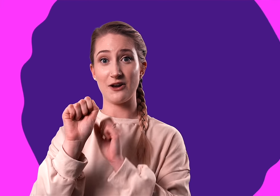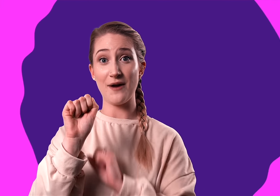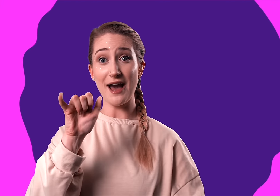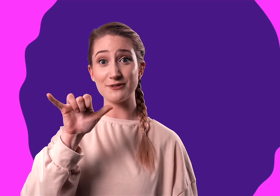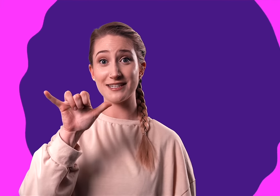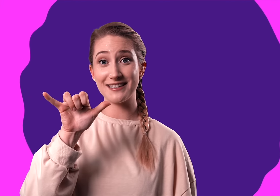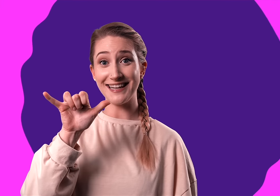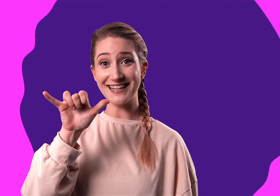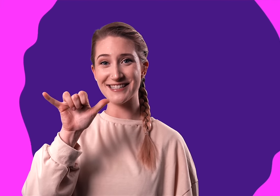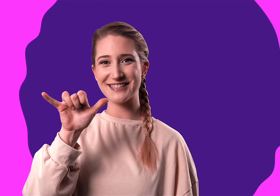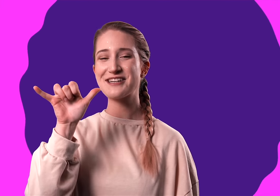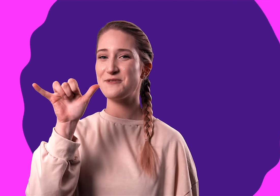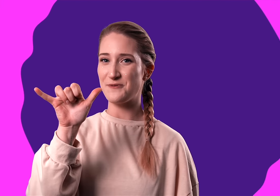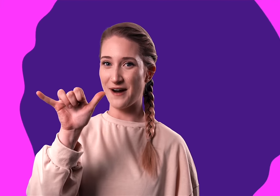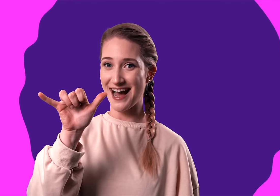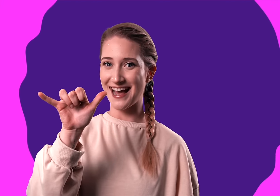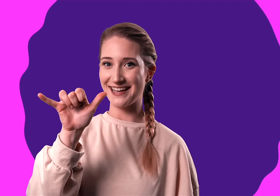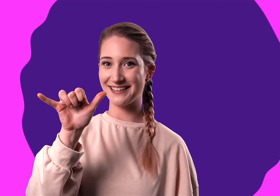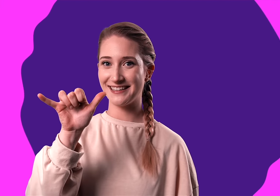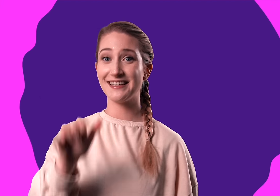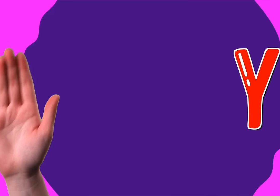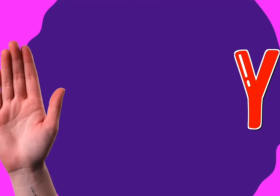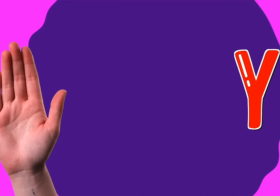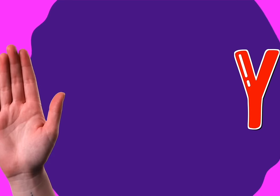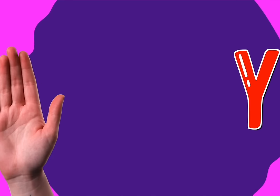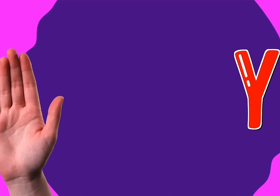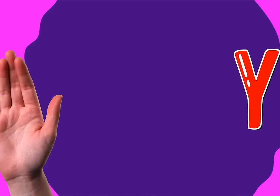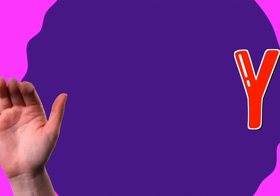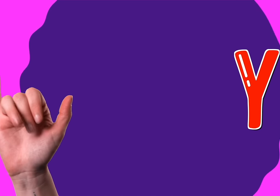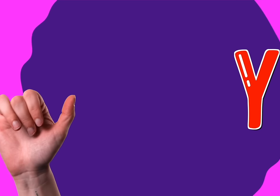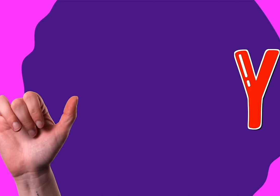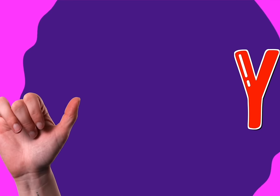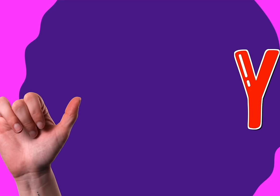to go out, like this. Y.